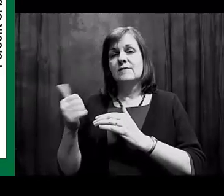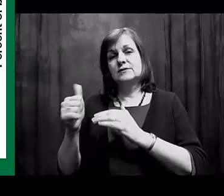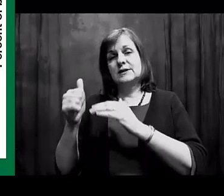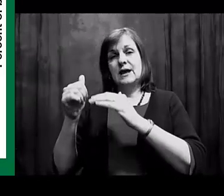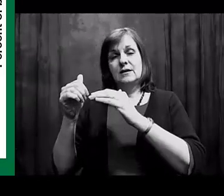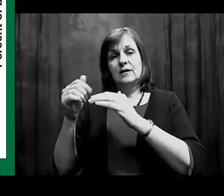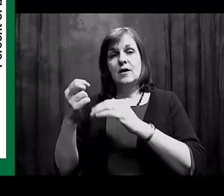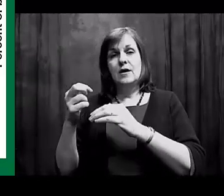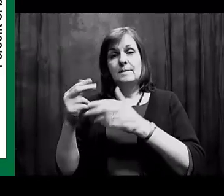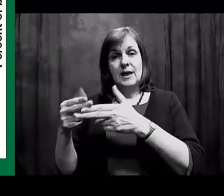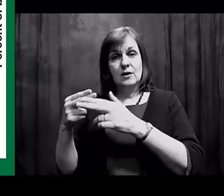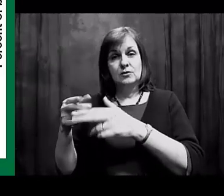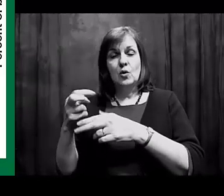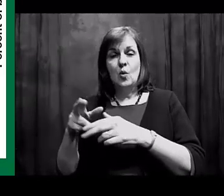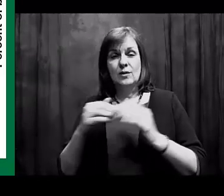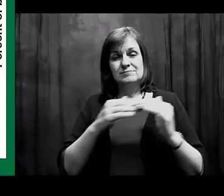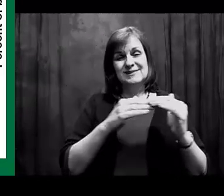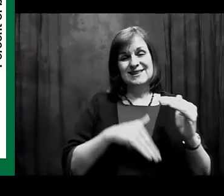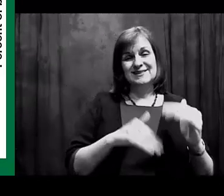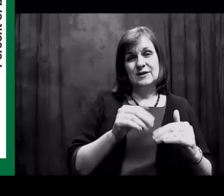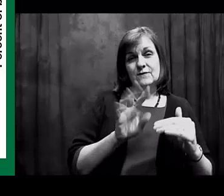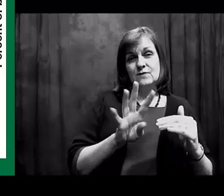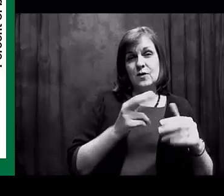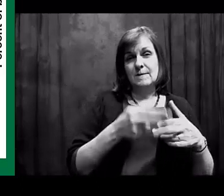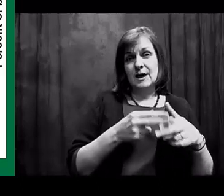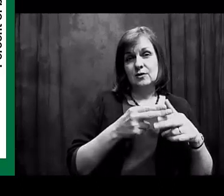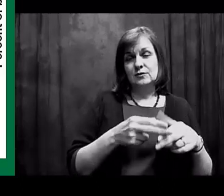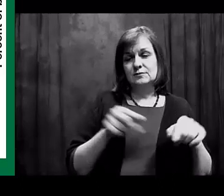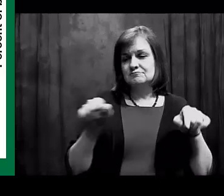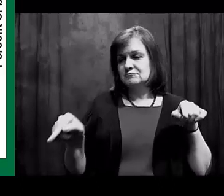and smaller than that under 4 pounds